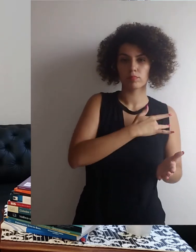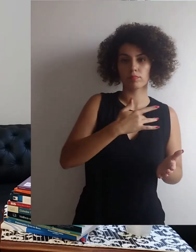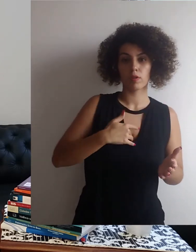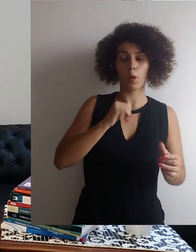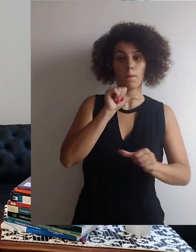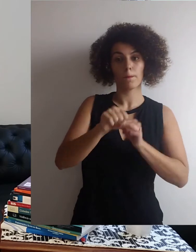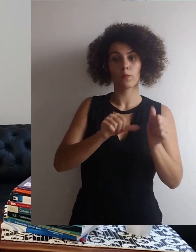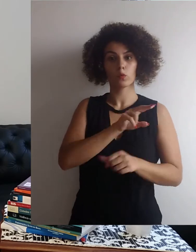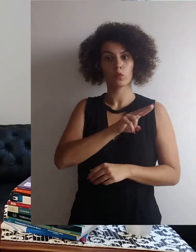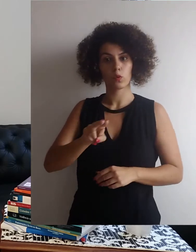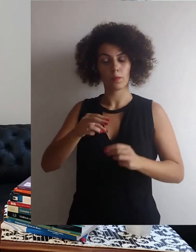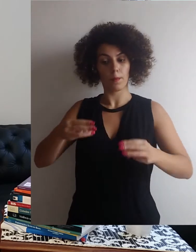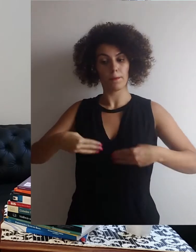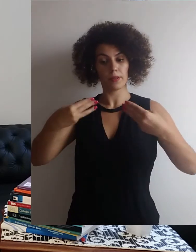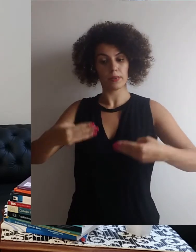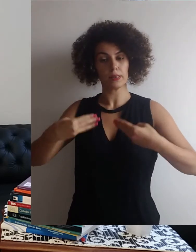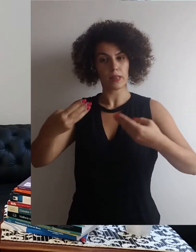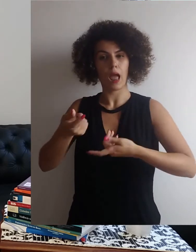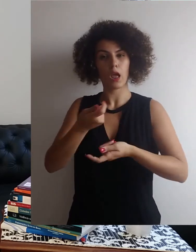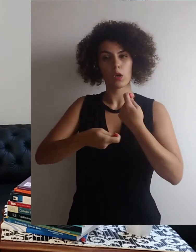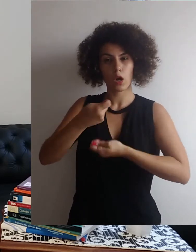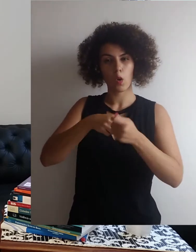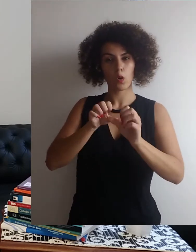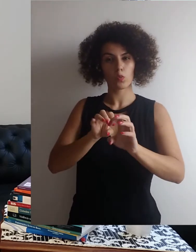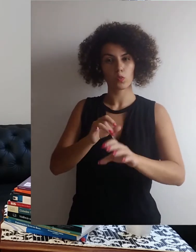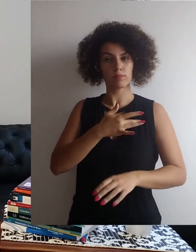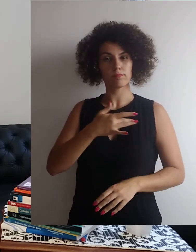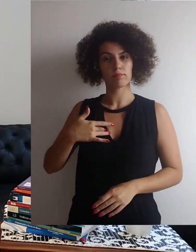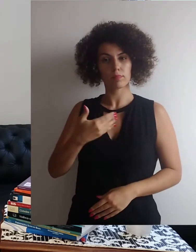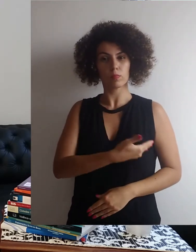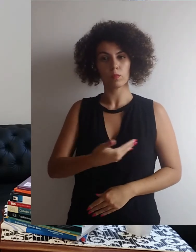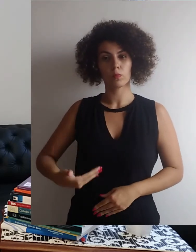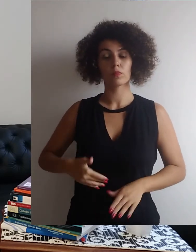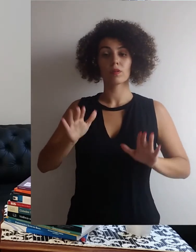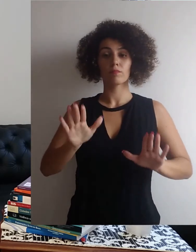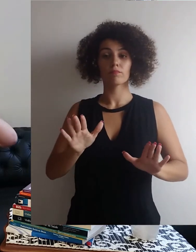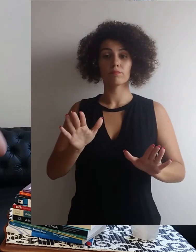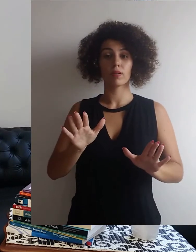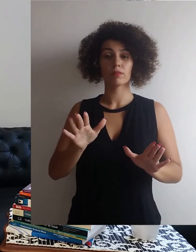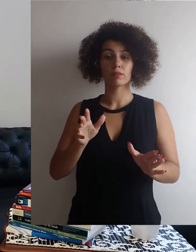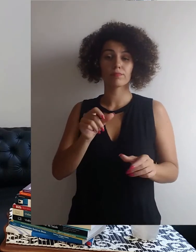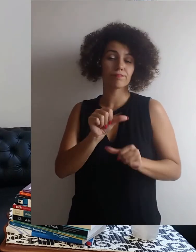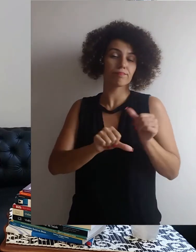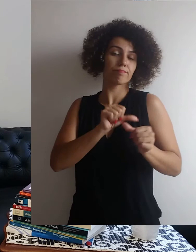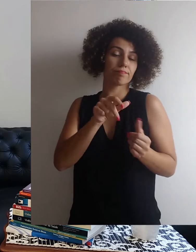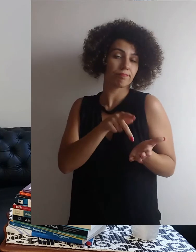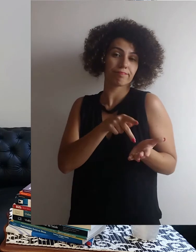Education and Public Health. But the assignments remained the same without any advances. In 1934,